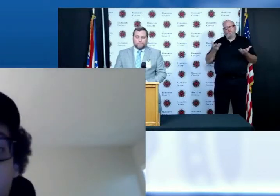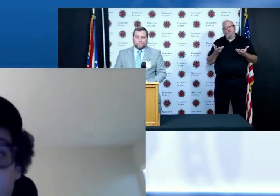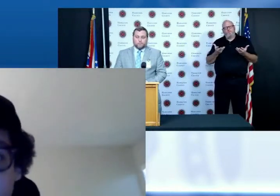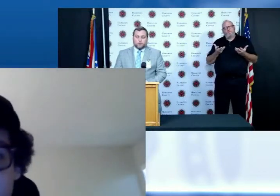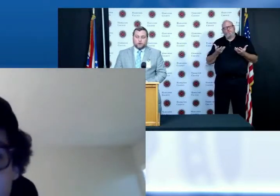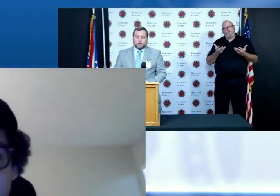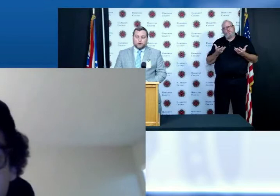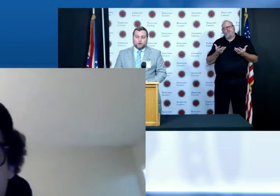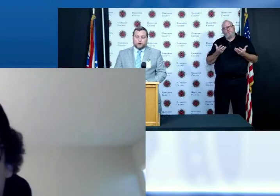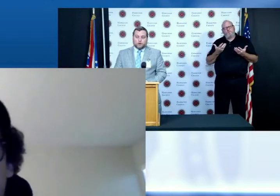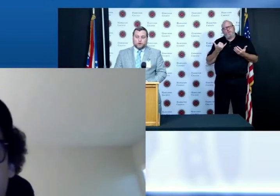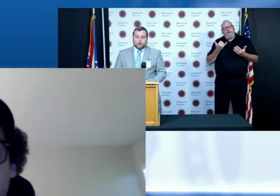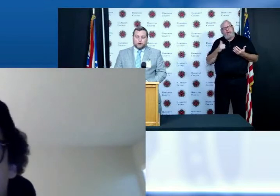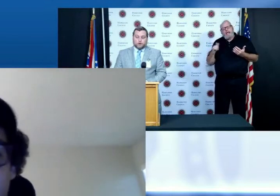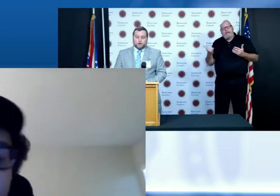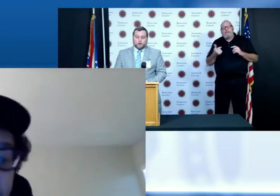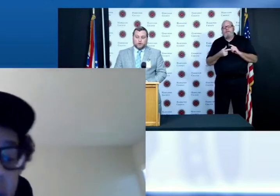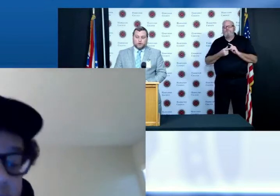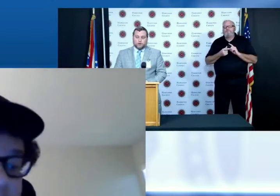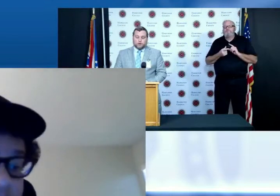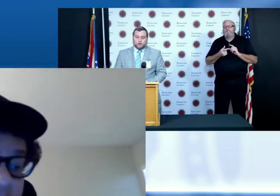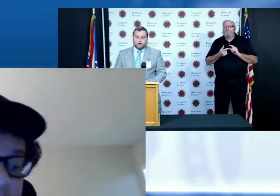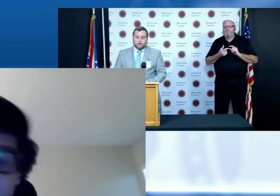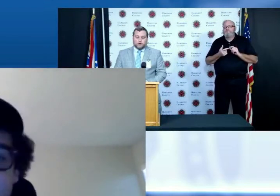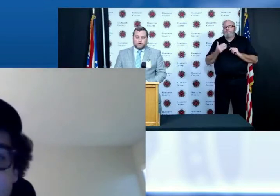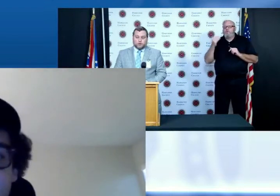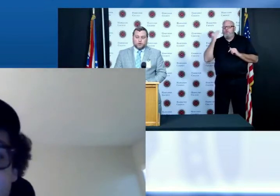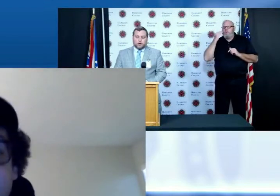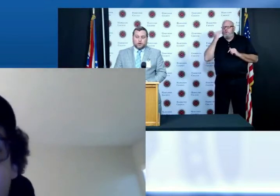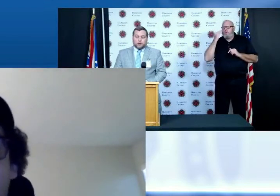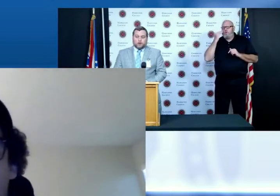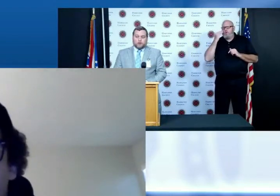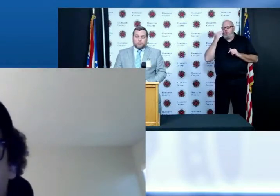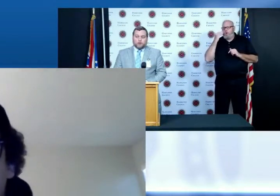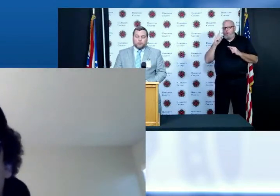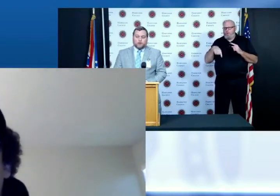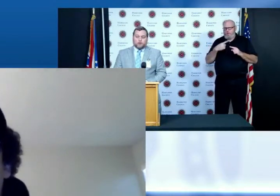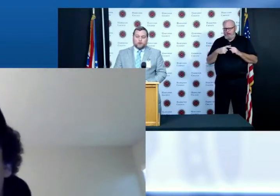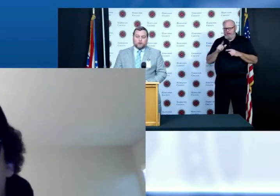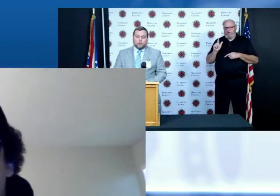when those people were infected or hospitalized because I mean there's an awful lot of deaths at